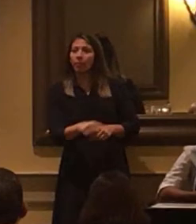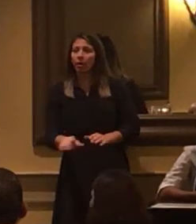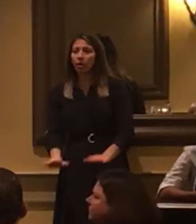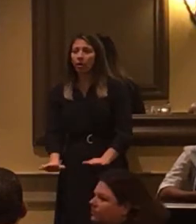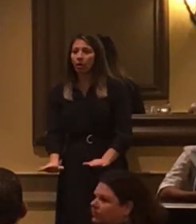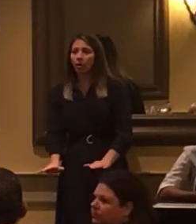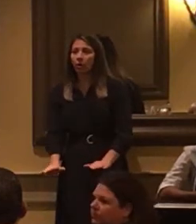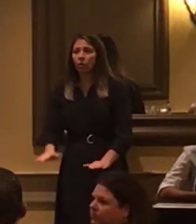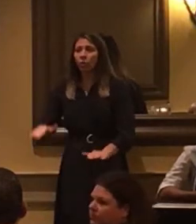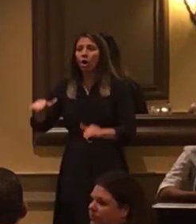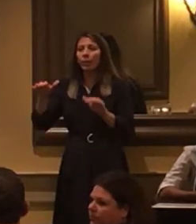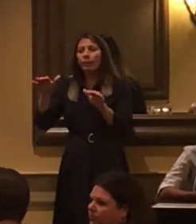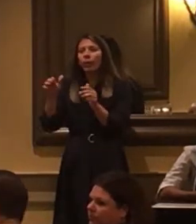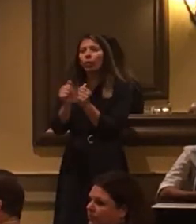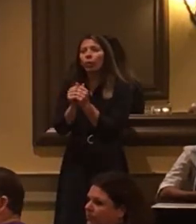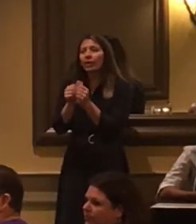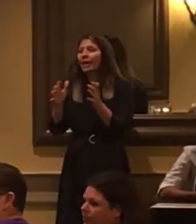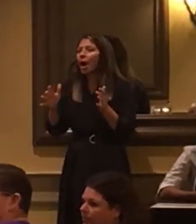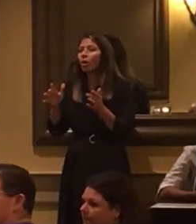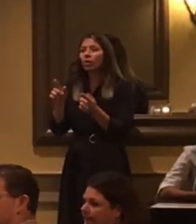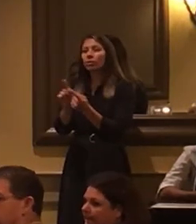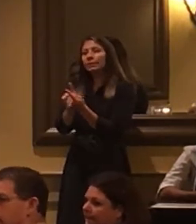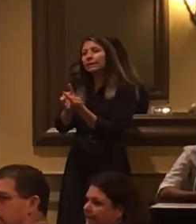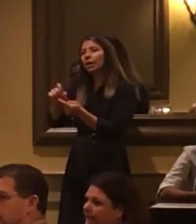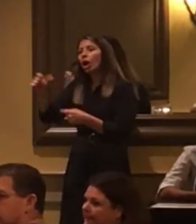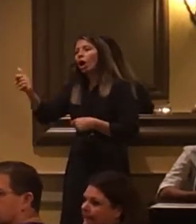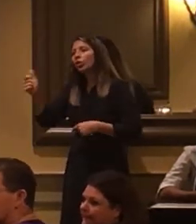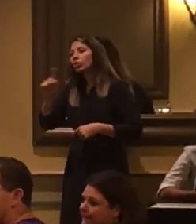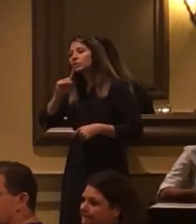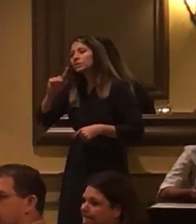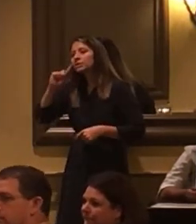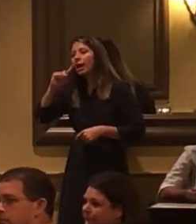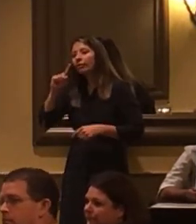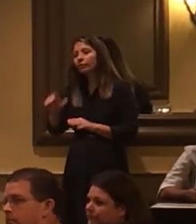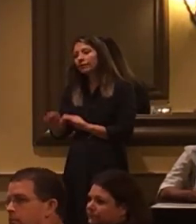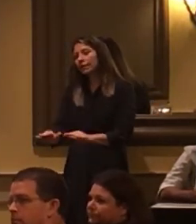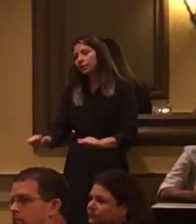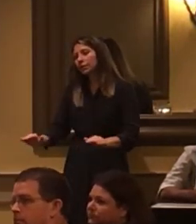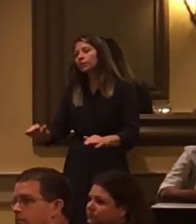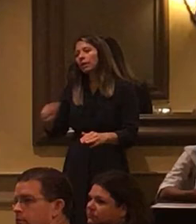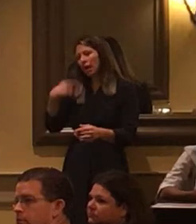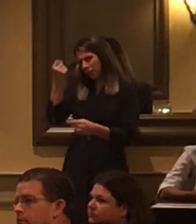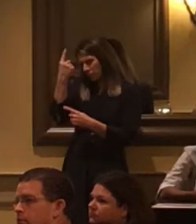I understand that each of you grew up without meeting any other deaf children,